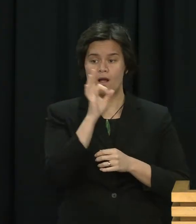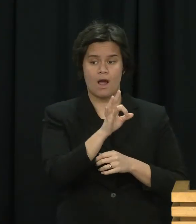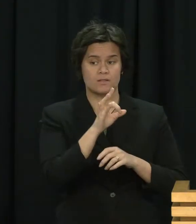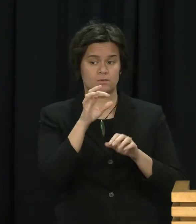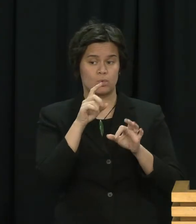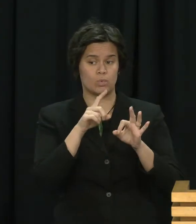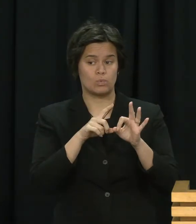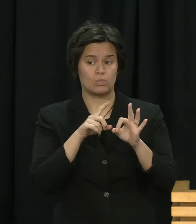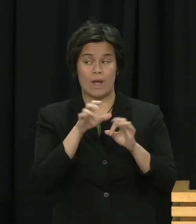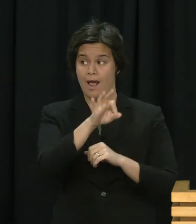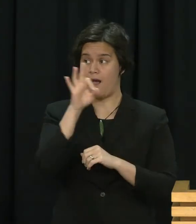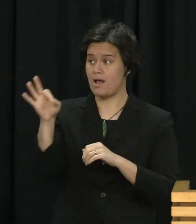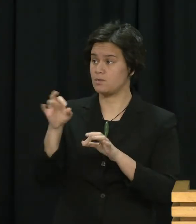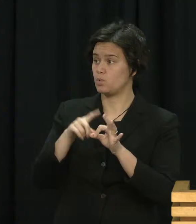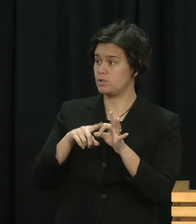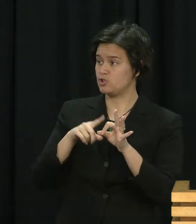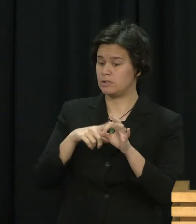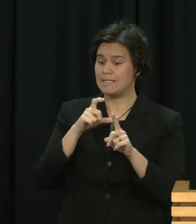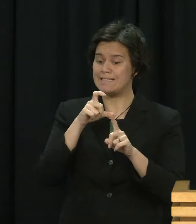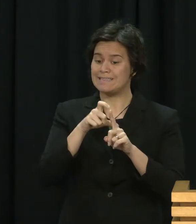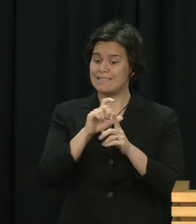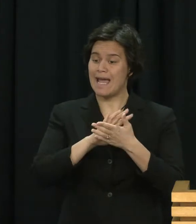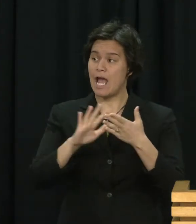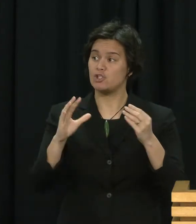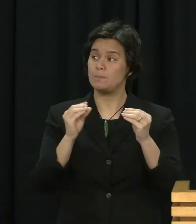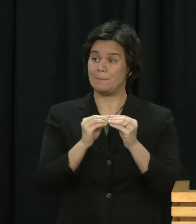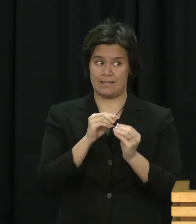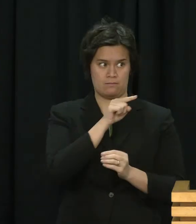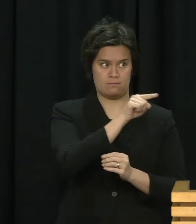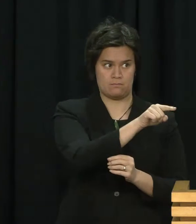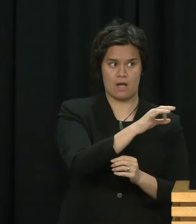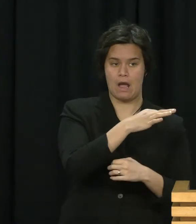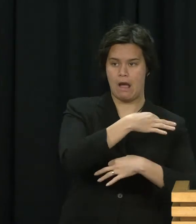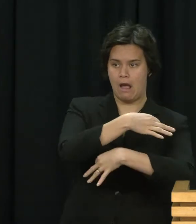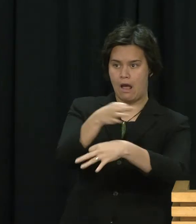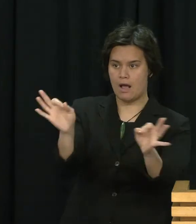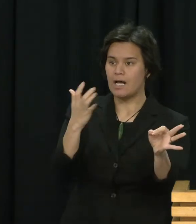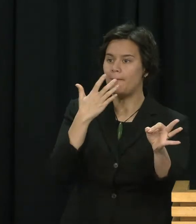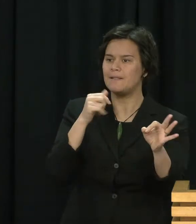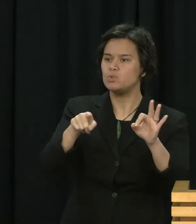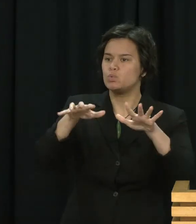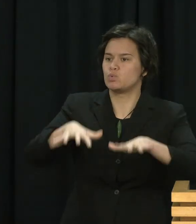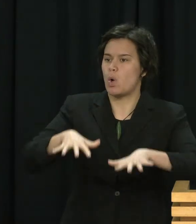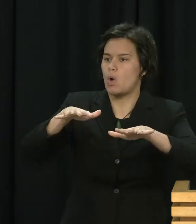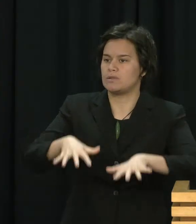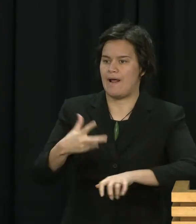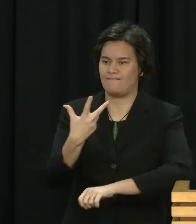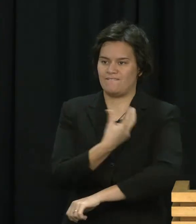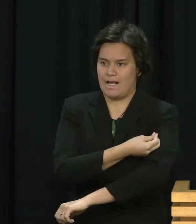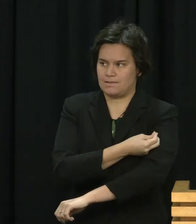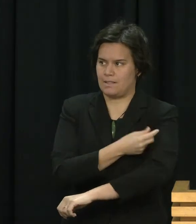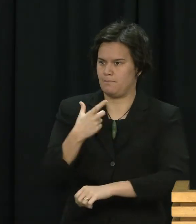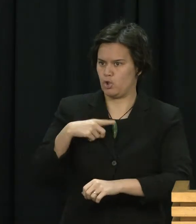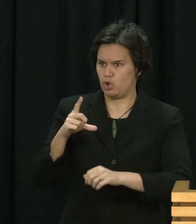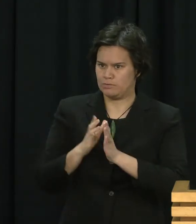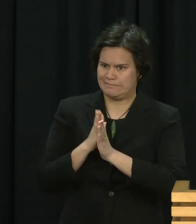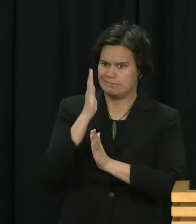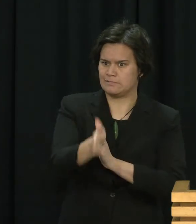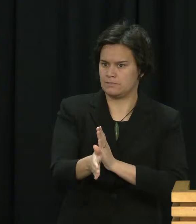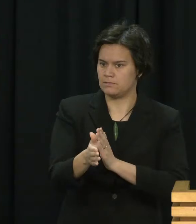vaccine rollout again, have DHBs been following that order